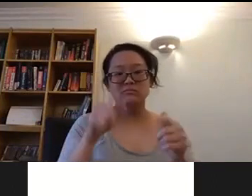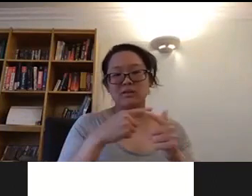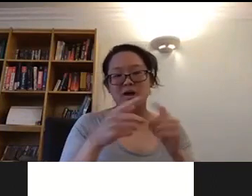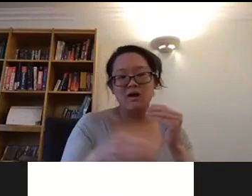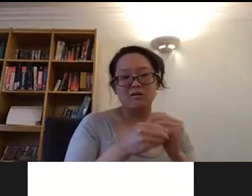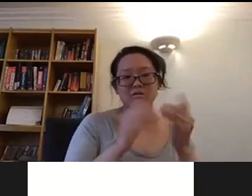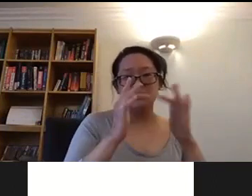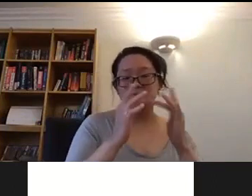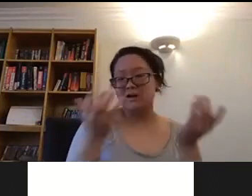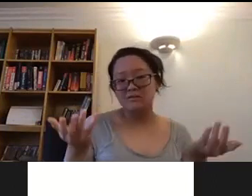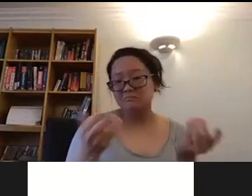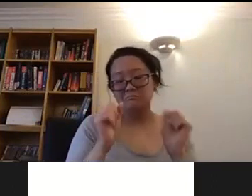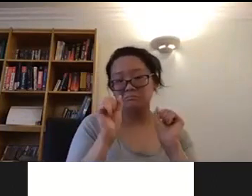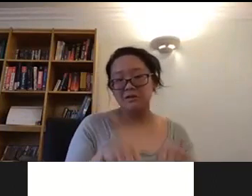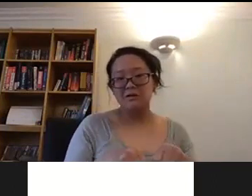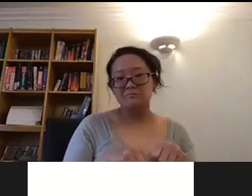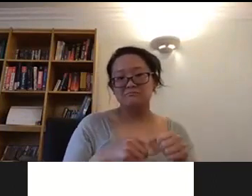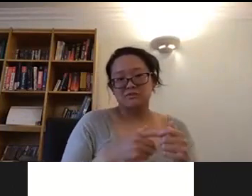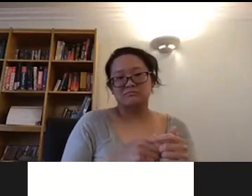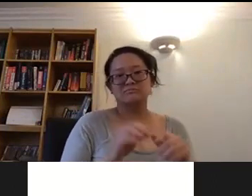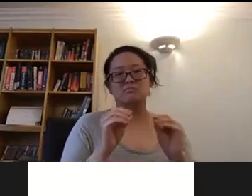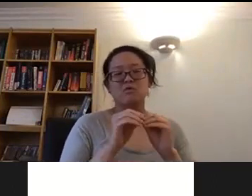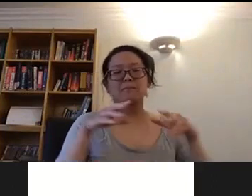state or different ways to keep in touch on the internet.